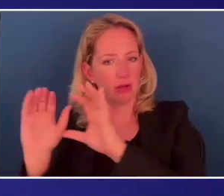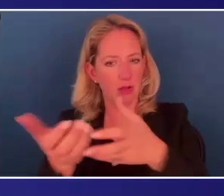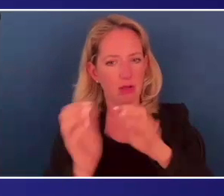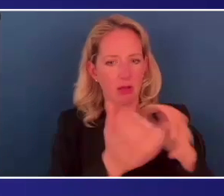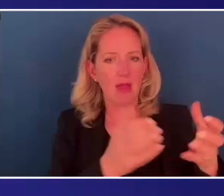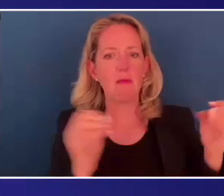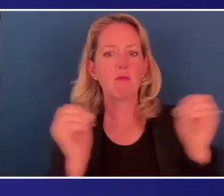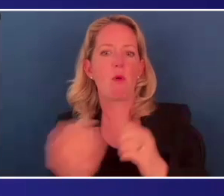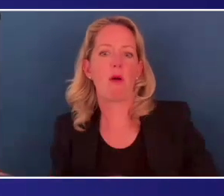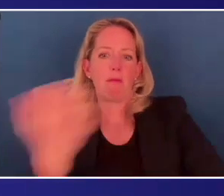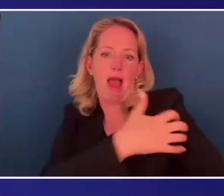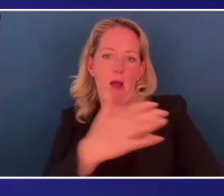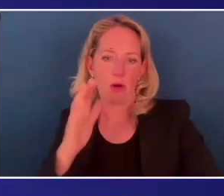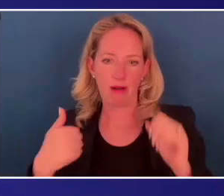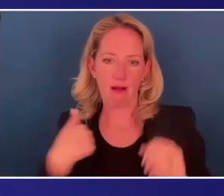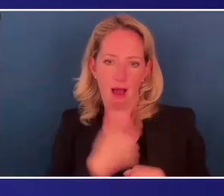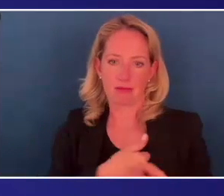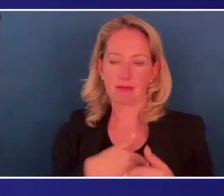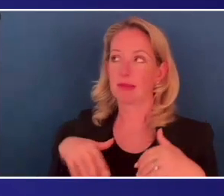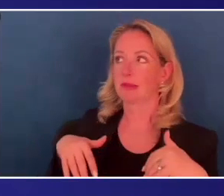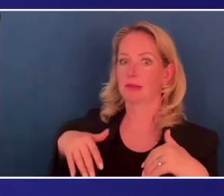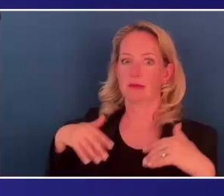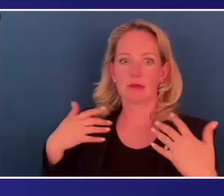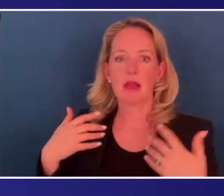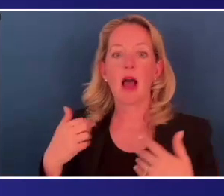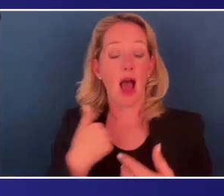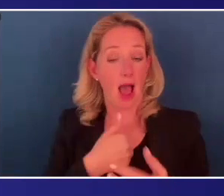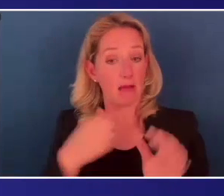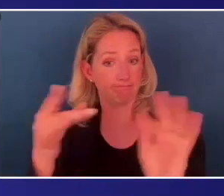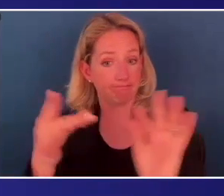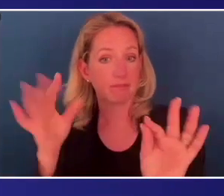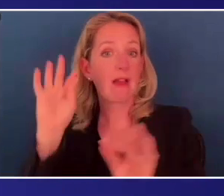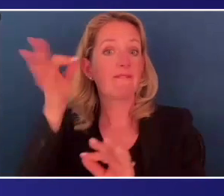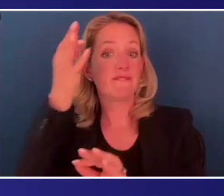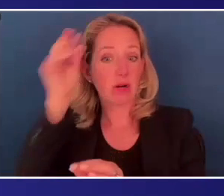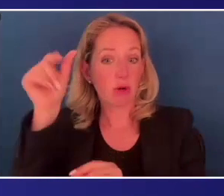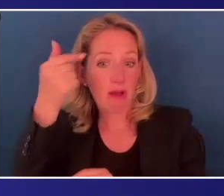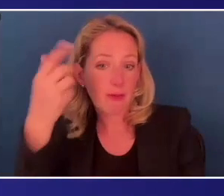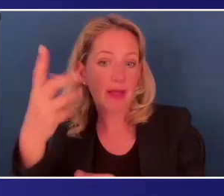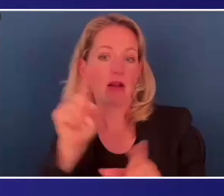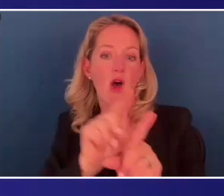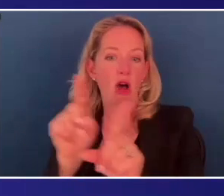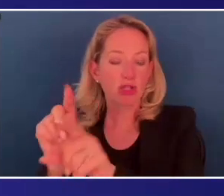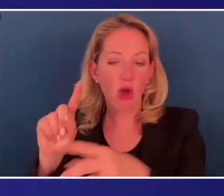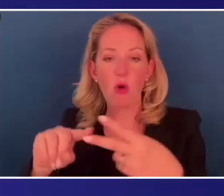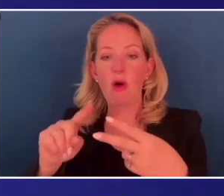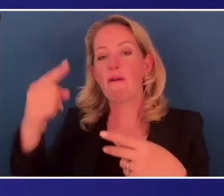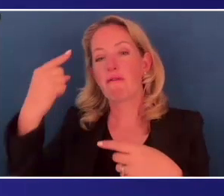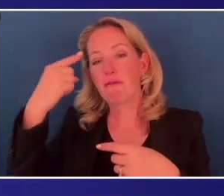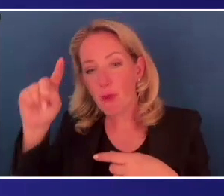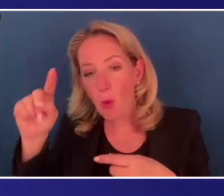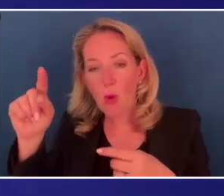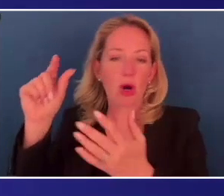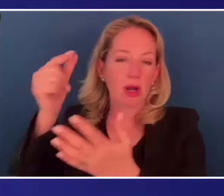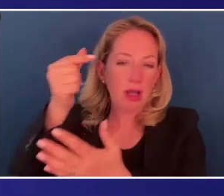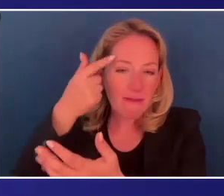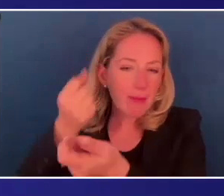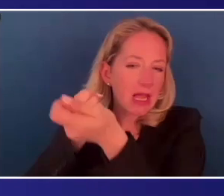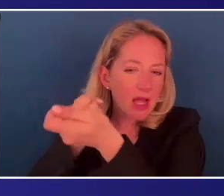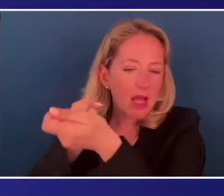I speak primarily of the federal government and of the four-profit and quasi-governmental debt collectors with whom it contracts.